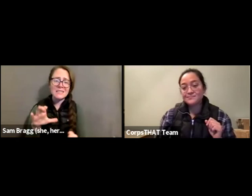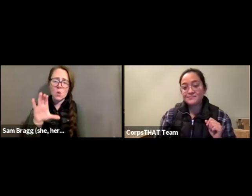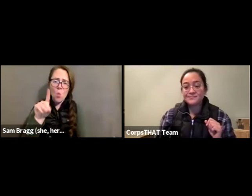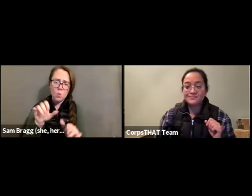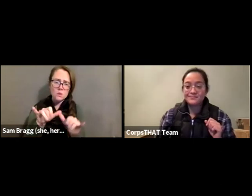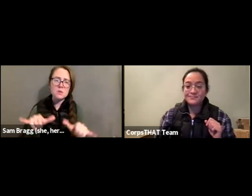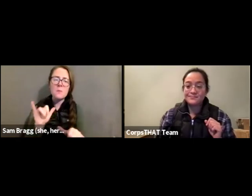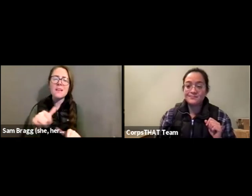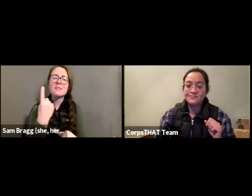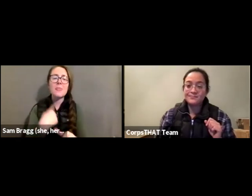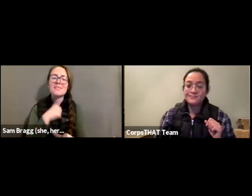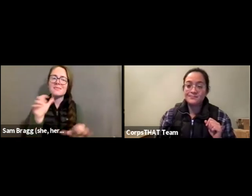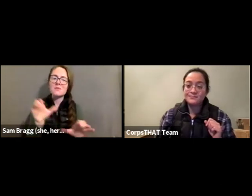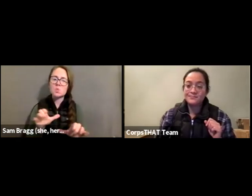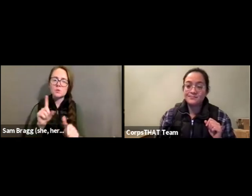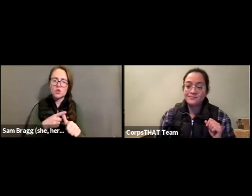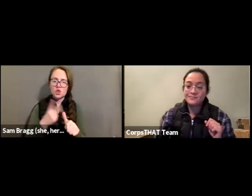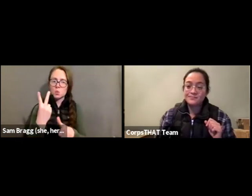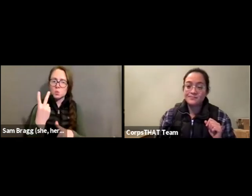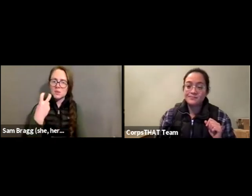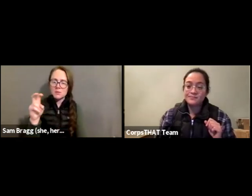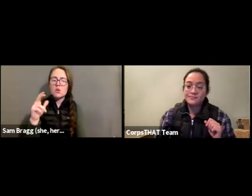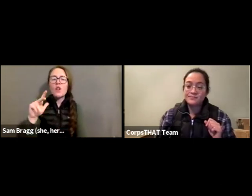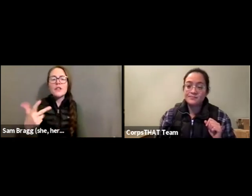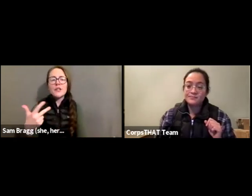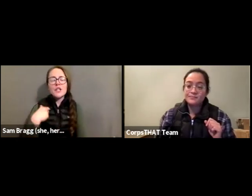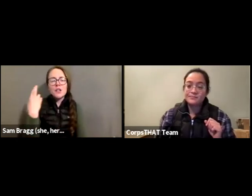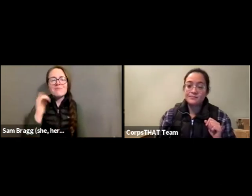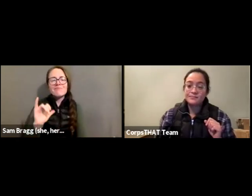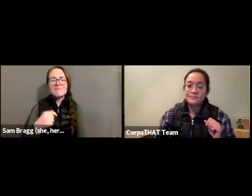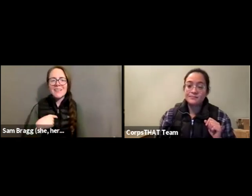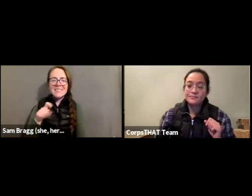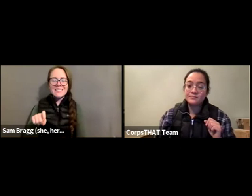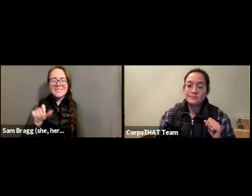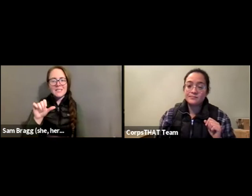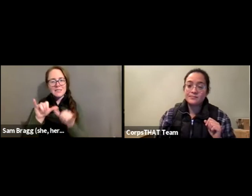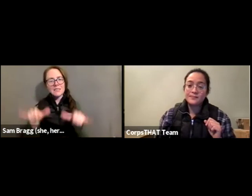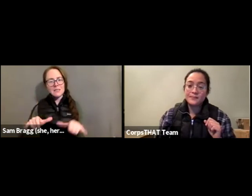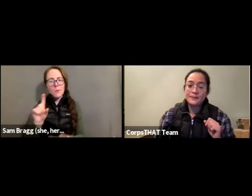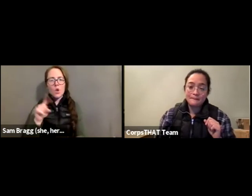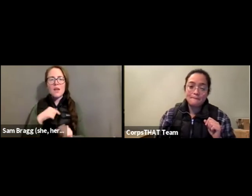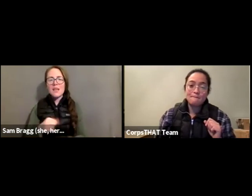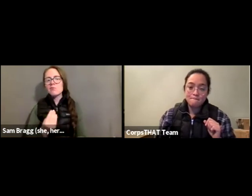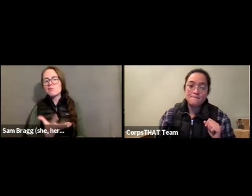is sign that and you can you know get your alone space and maybe having a code like that is useful